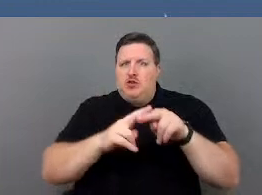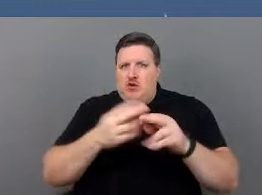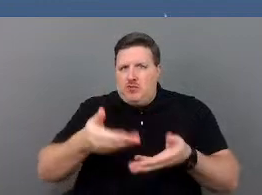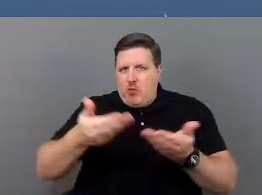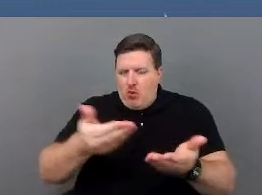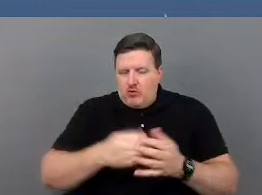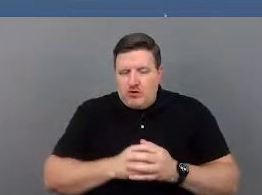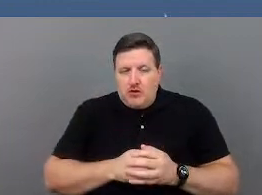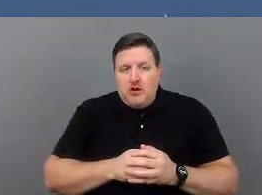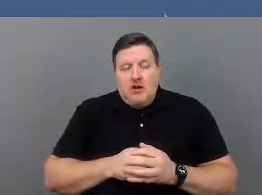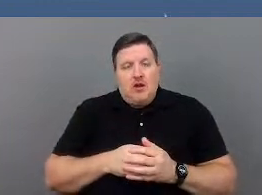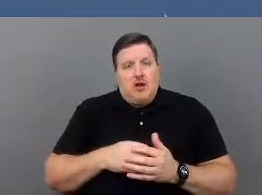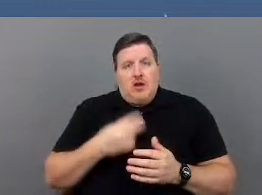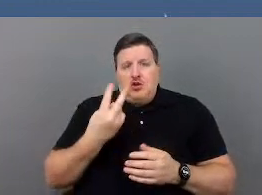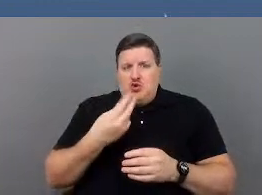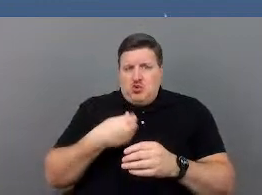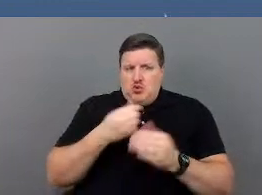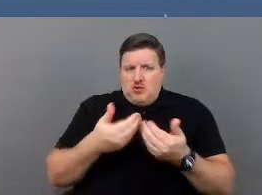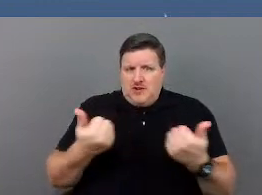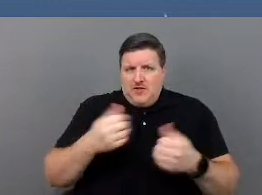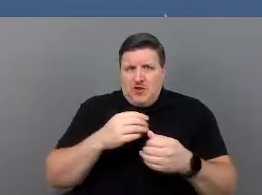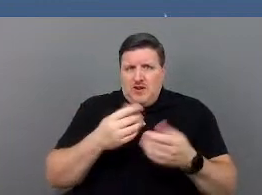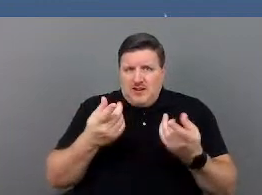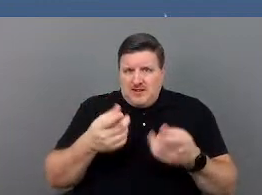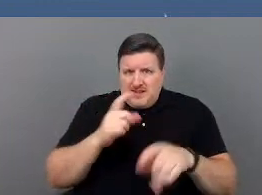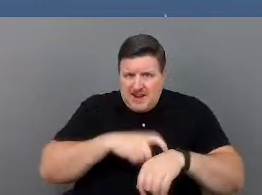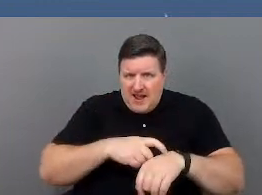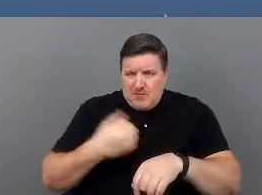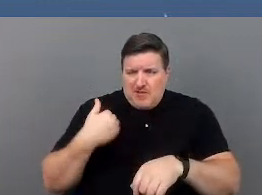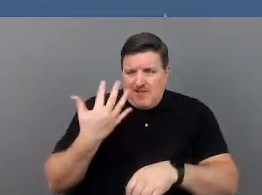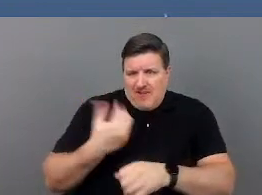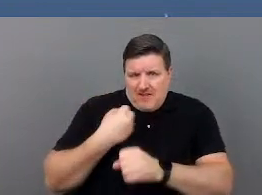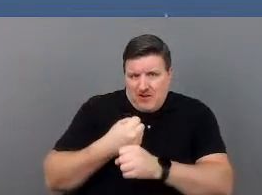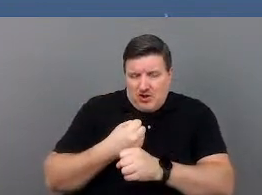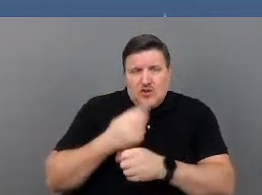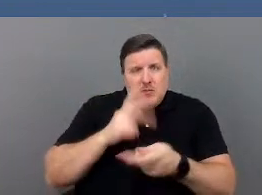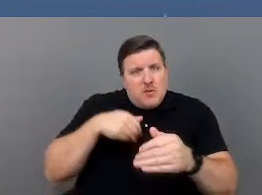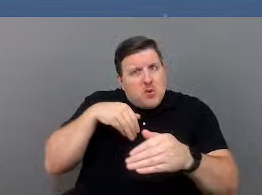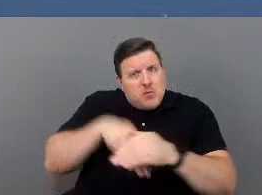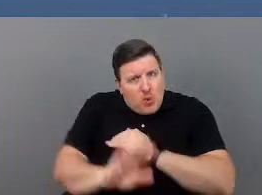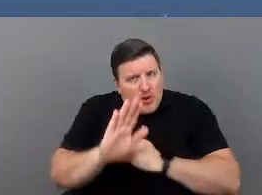INTO MY HOUSE. ON TWO SEPARATE OCCASIONS IN THE LAST FIVE YEARS, PEOPLE BROKE AN OFFICER TO OUR HOME THE SECOND TIME.